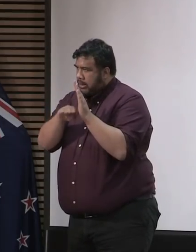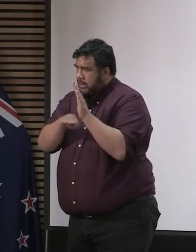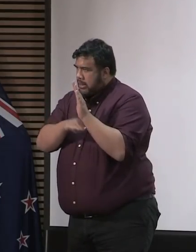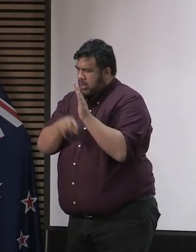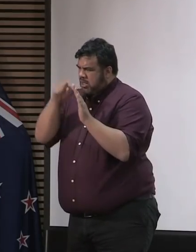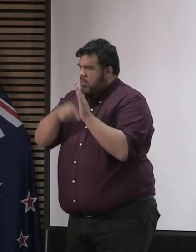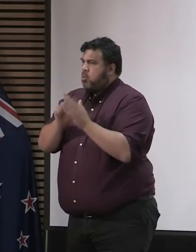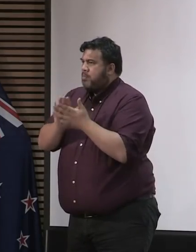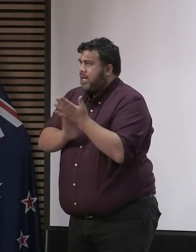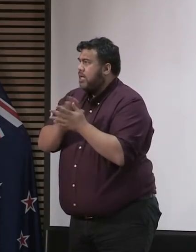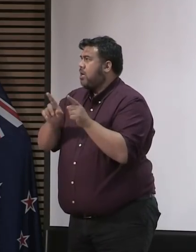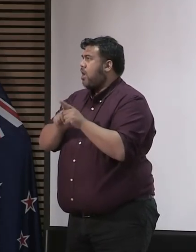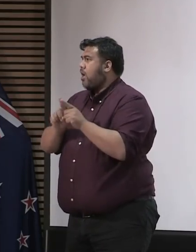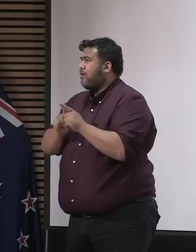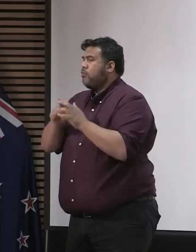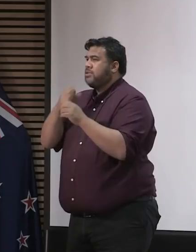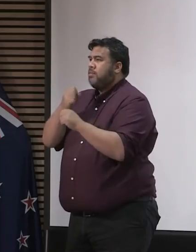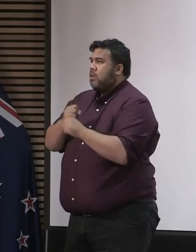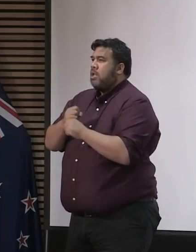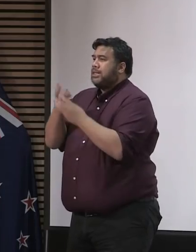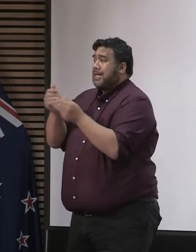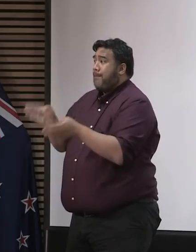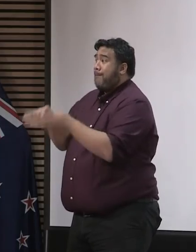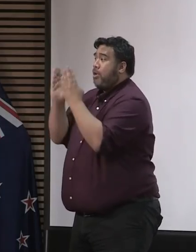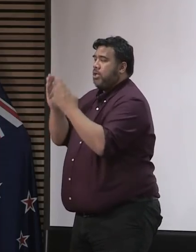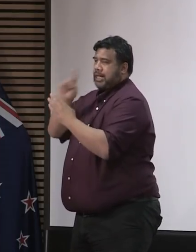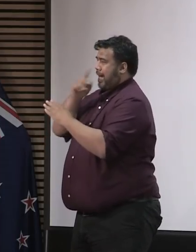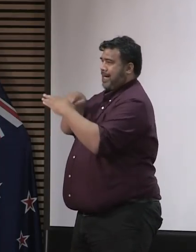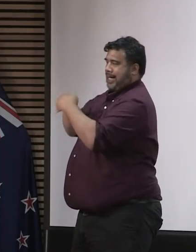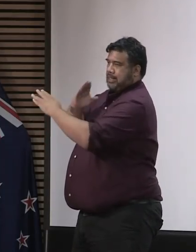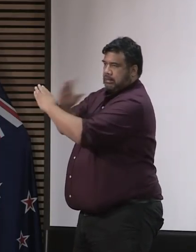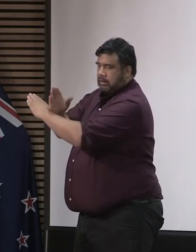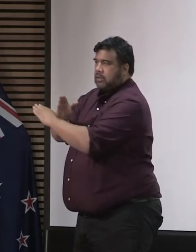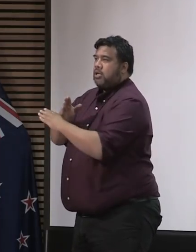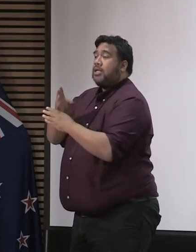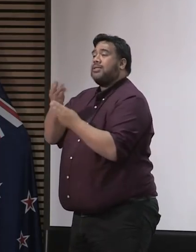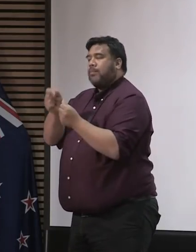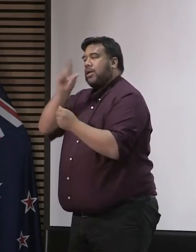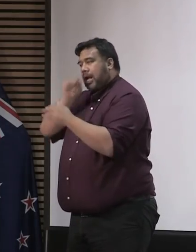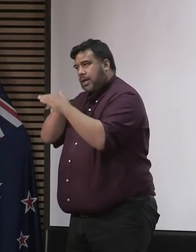access to sites, having workers maintain physical distancing and providing protective clothing